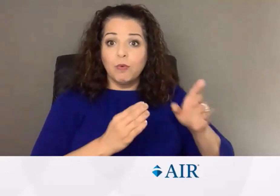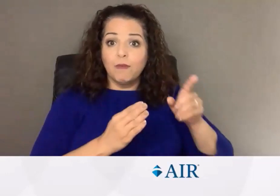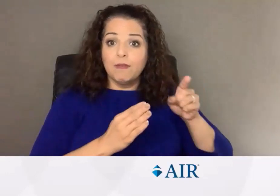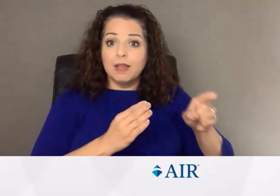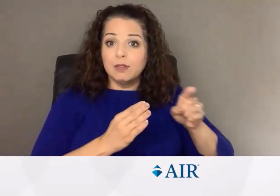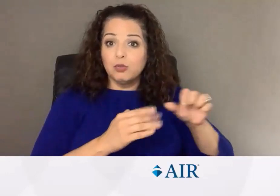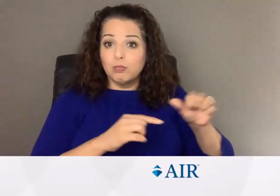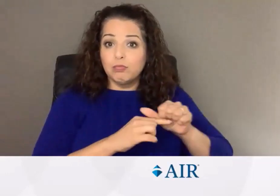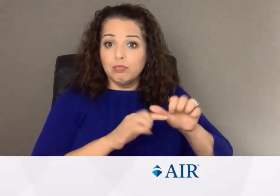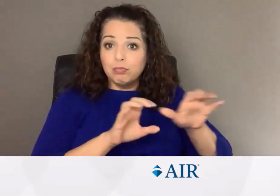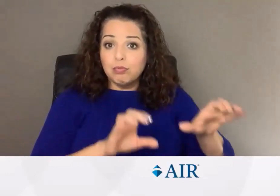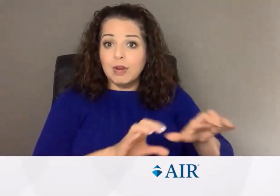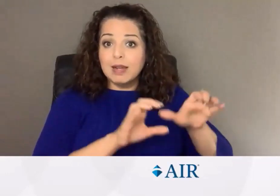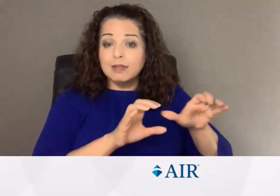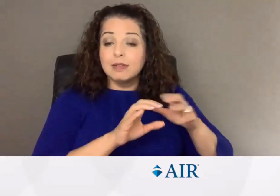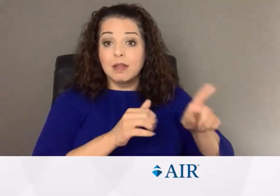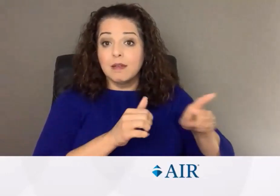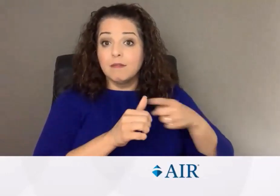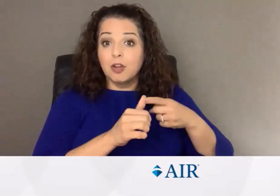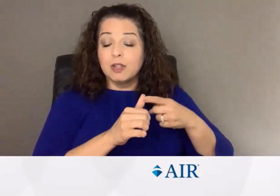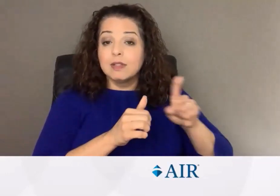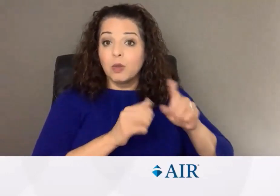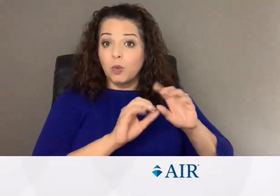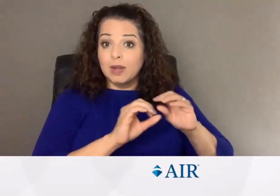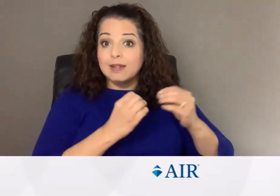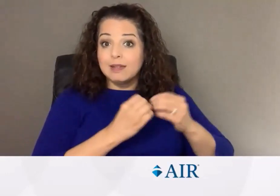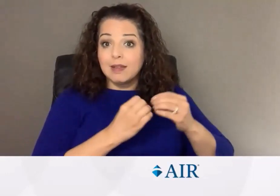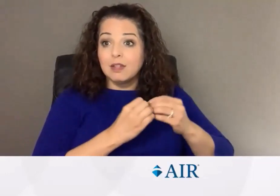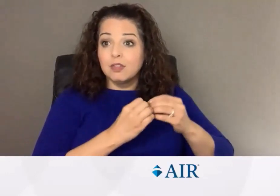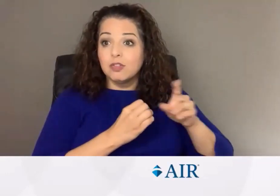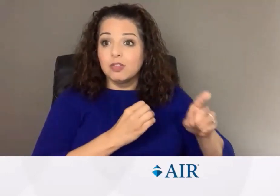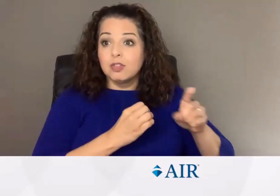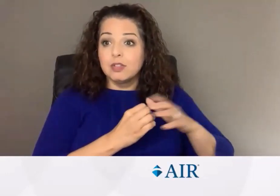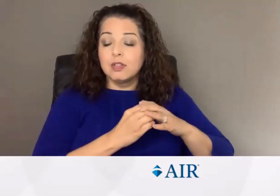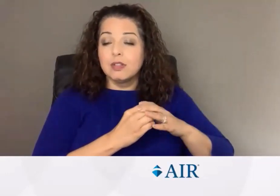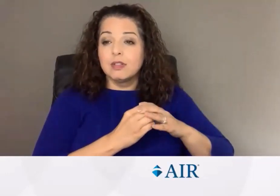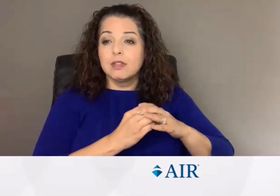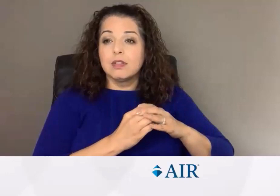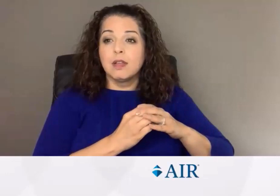if the organization itself not very the role of knowledge